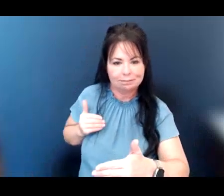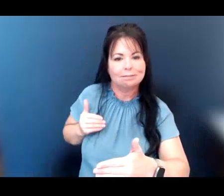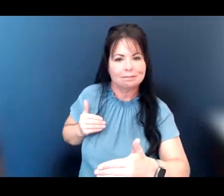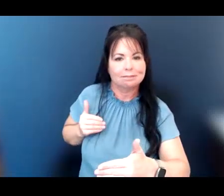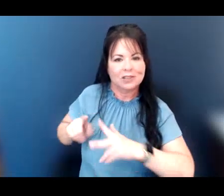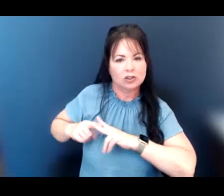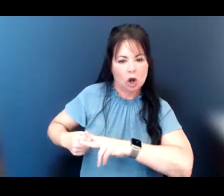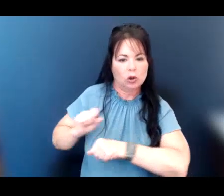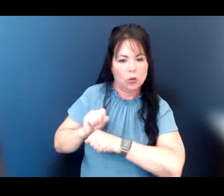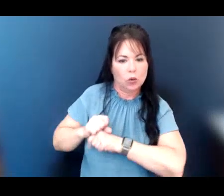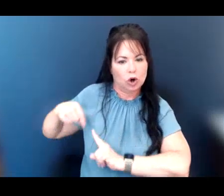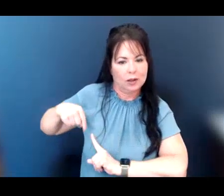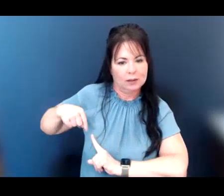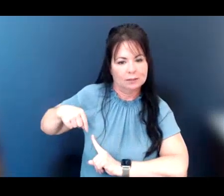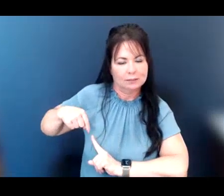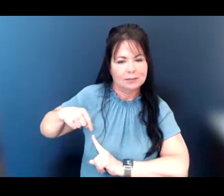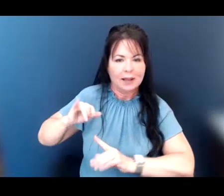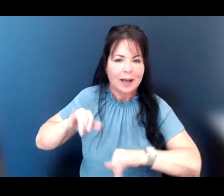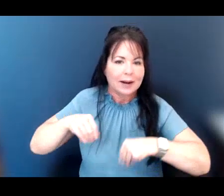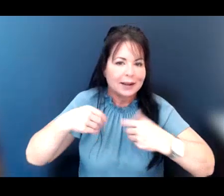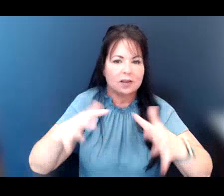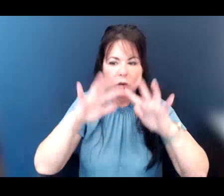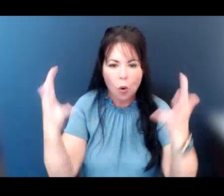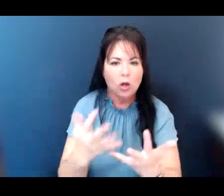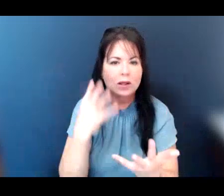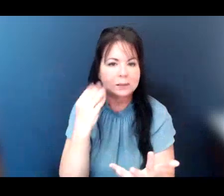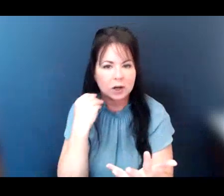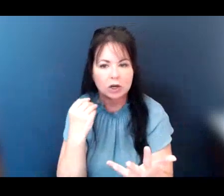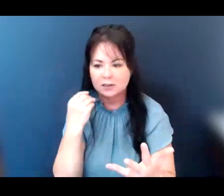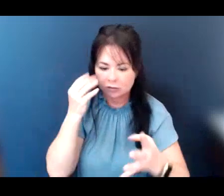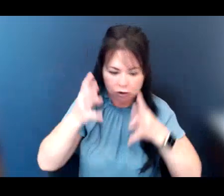in creating it and watching it and listening to it easier down the road.